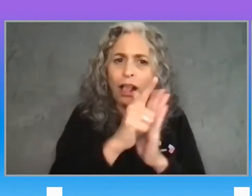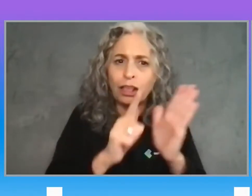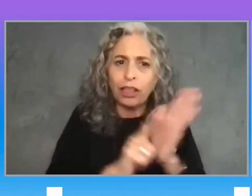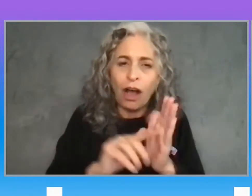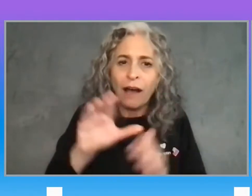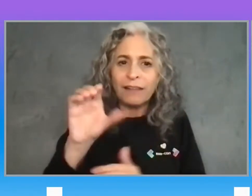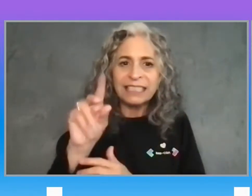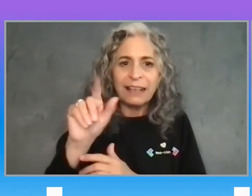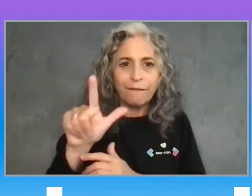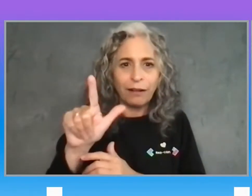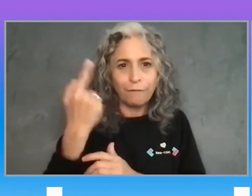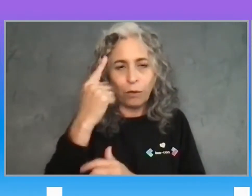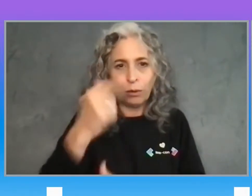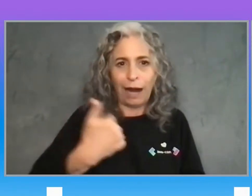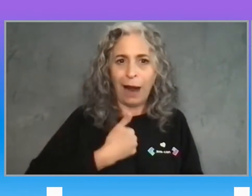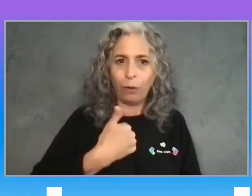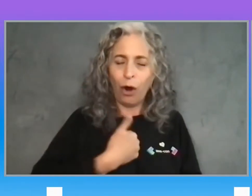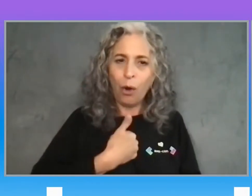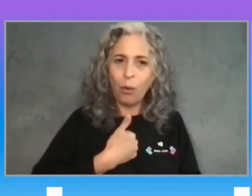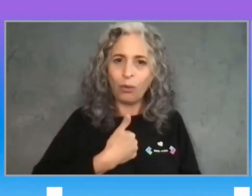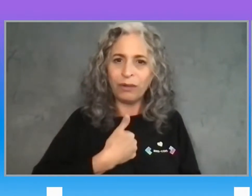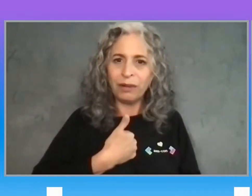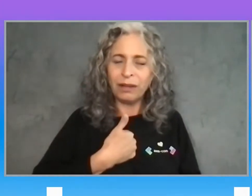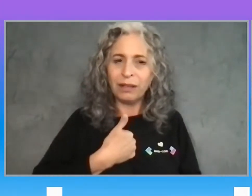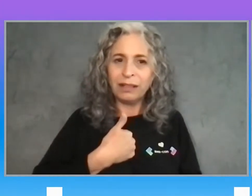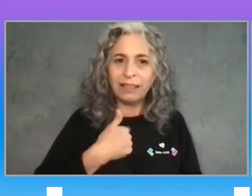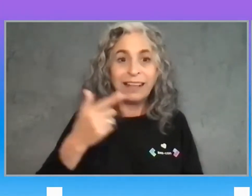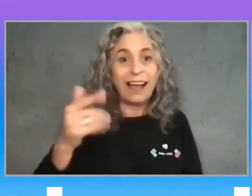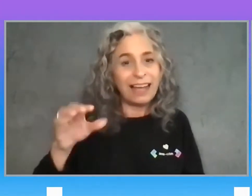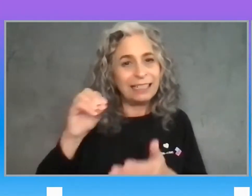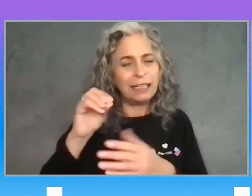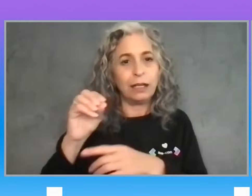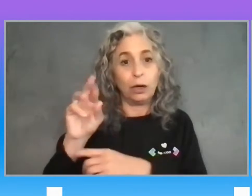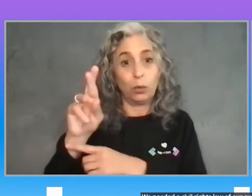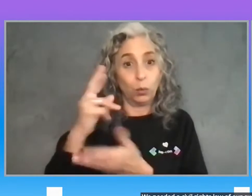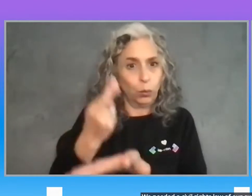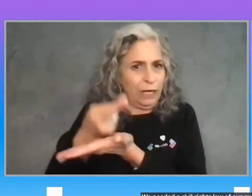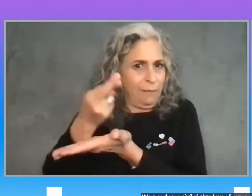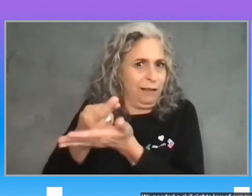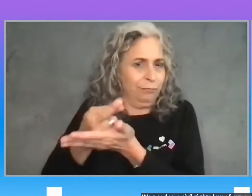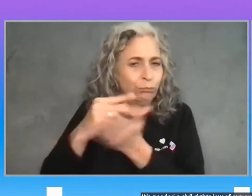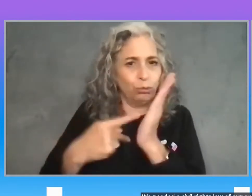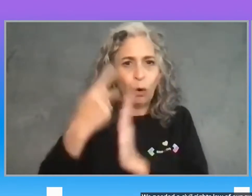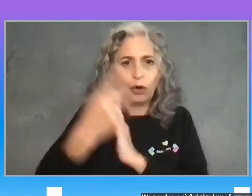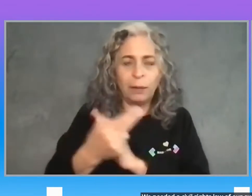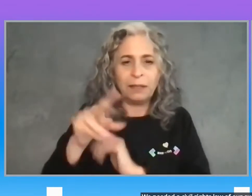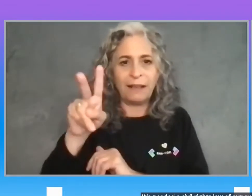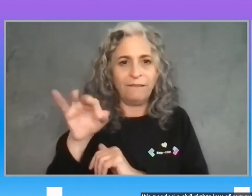of our own. A Netflix original documentary. A rehabilitation program has